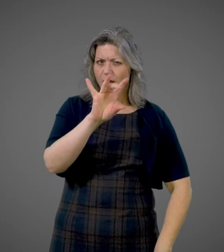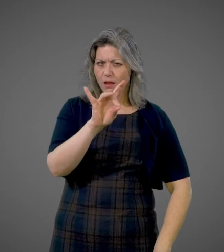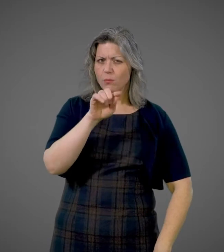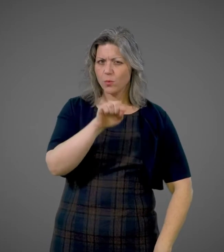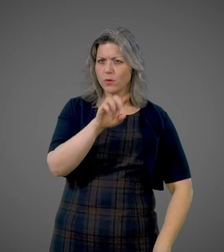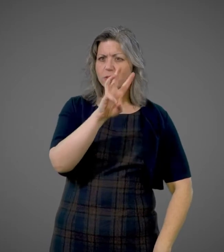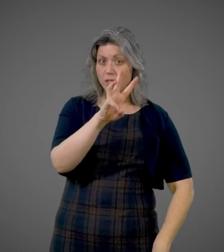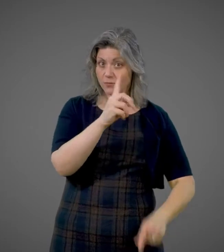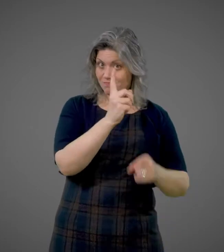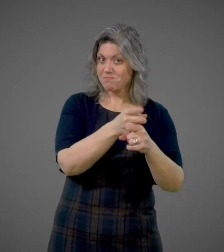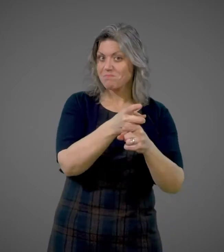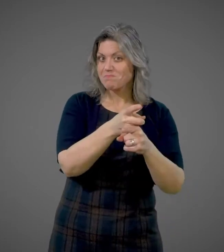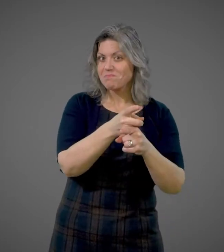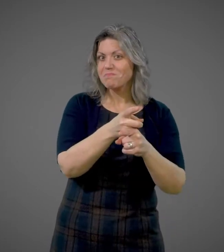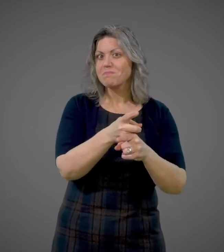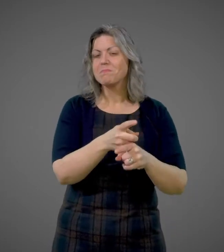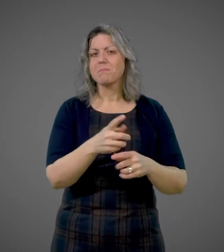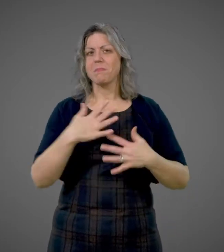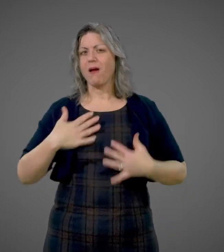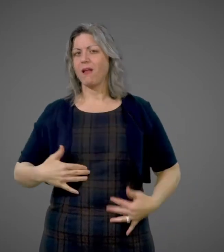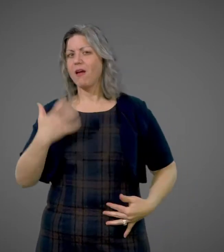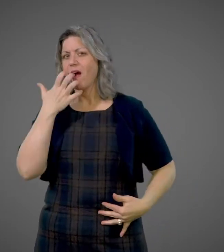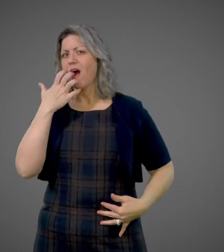A normal temperature is 98.6 degrees.